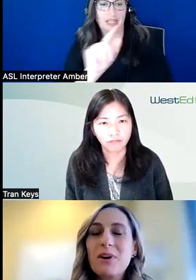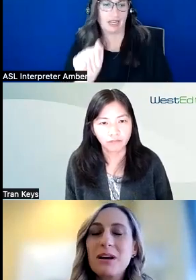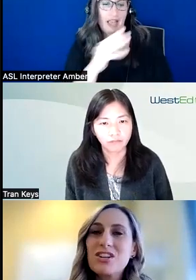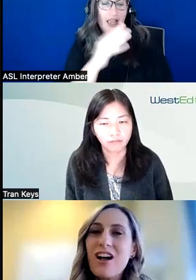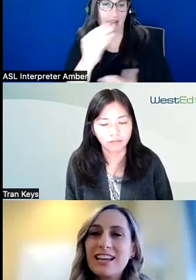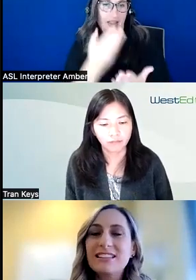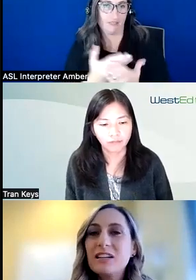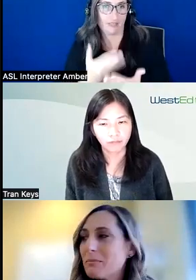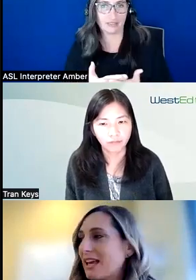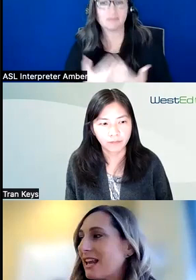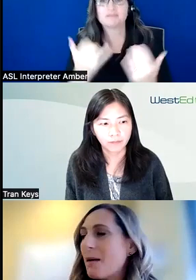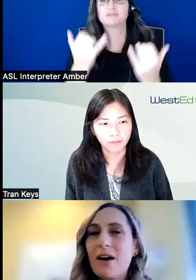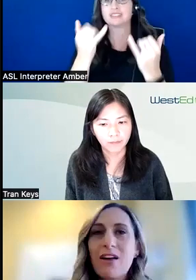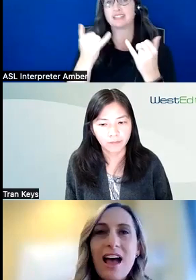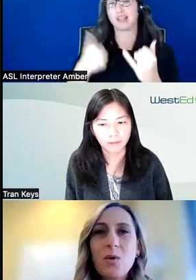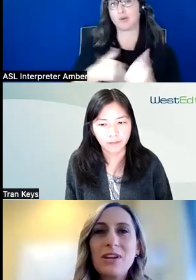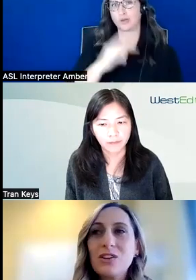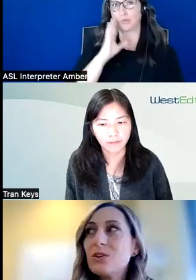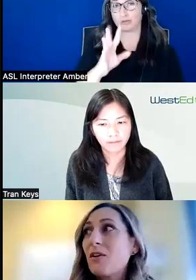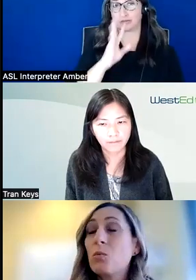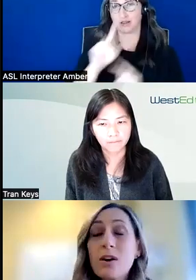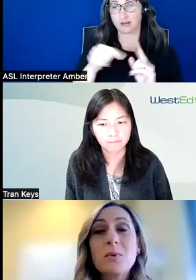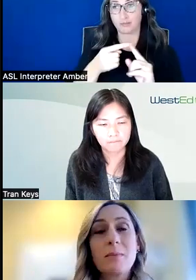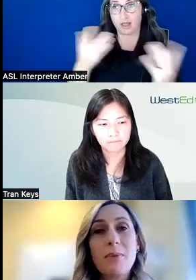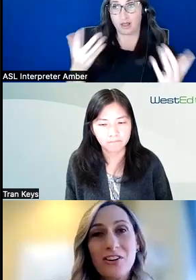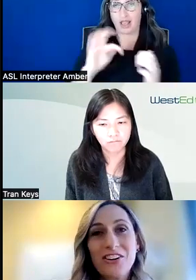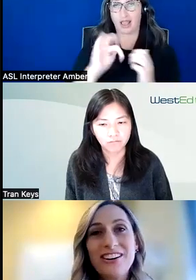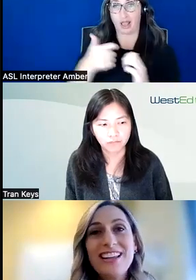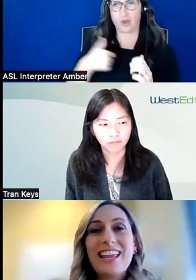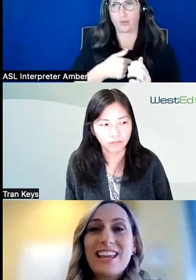Today we're going to be talking a little bit about how we have worked with a partner in